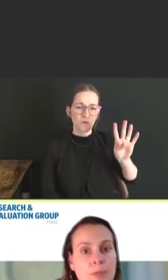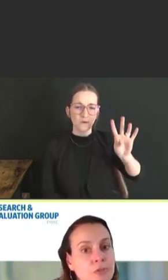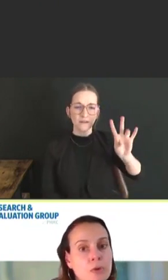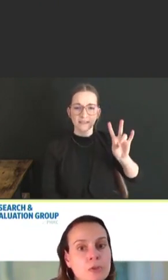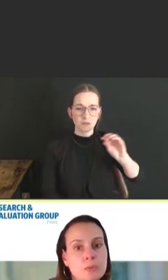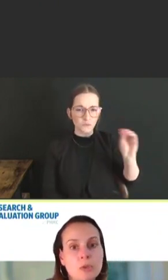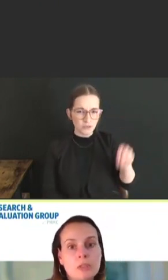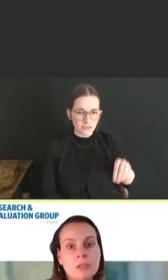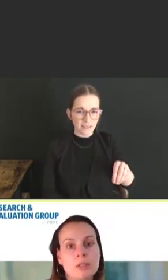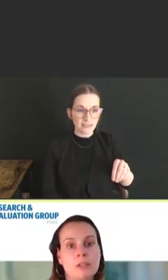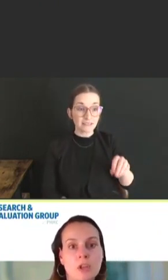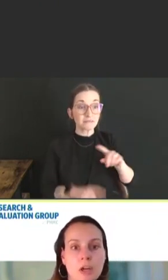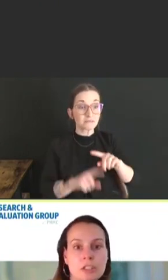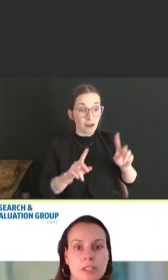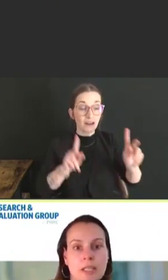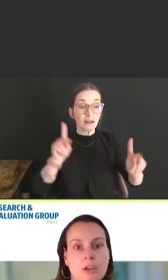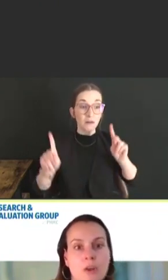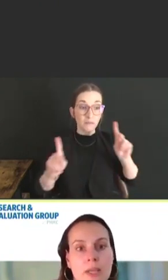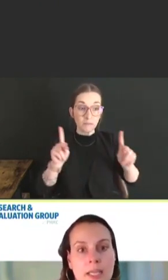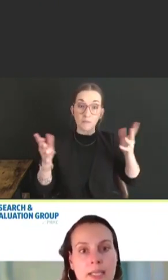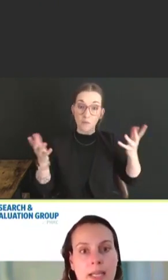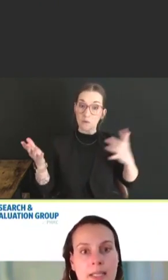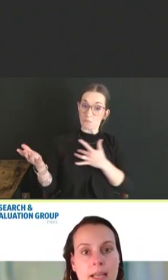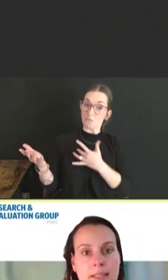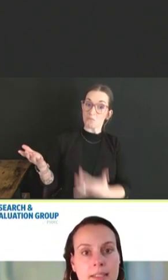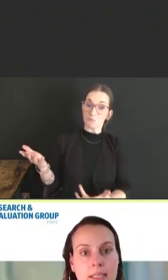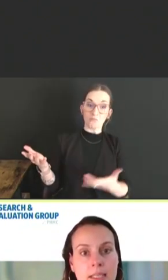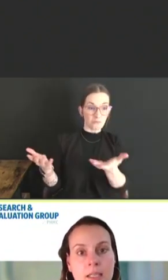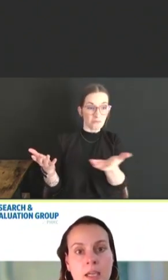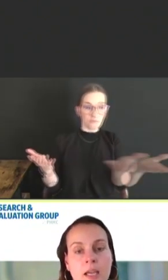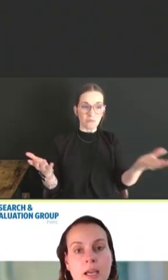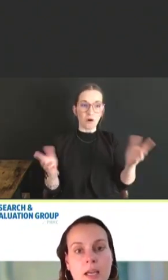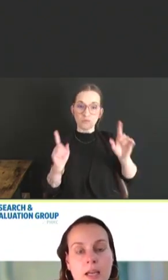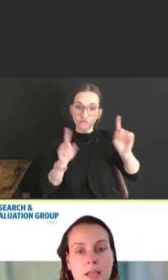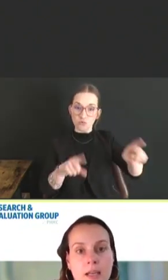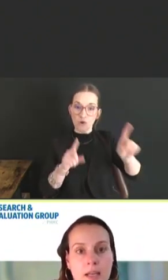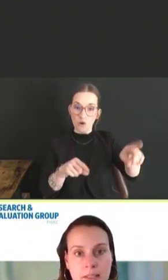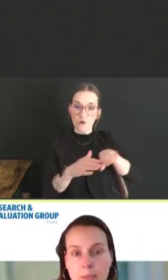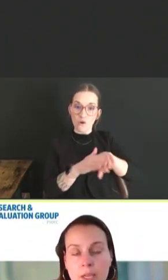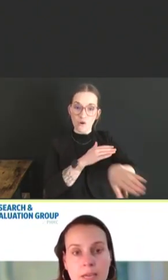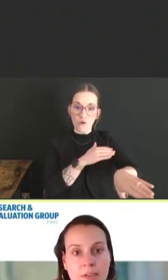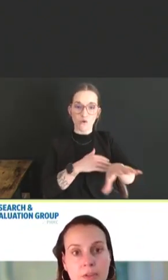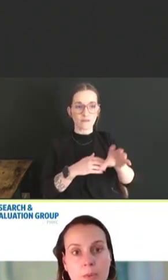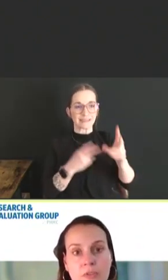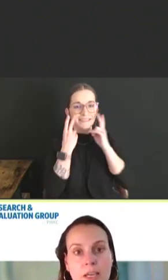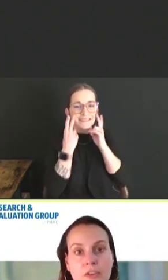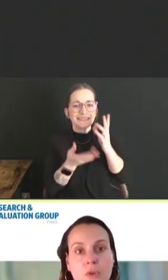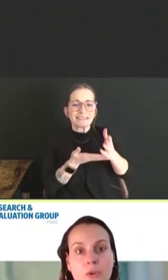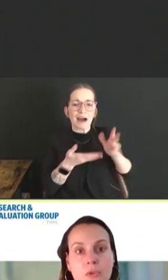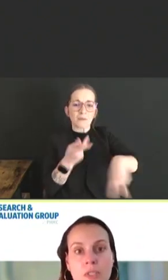percent. But, folx were largely going in and seeing some kind of healthcare provider for a